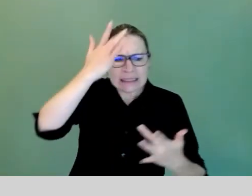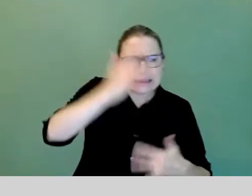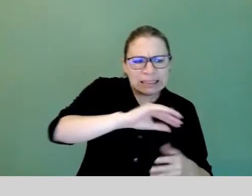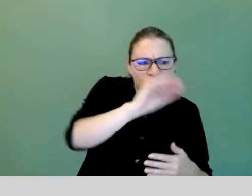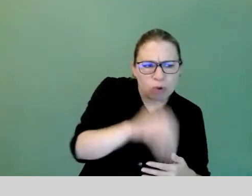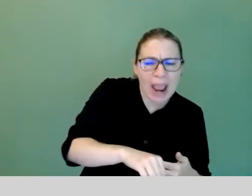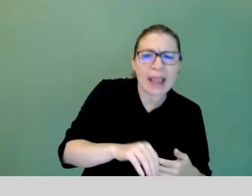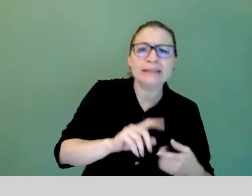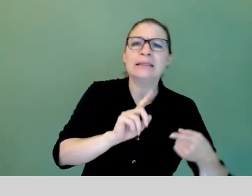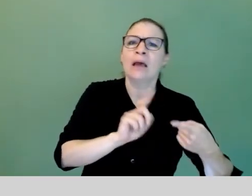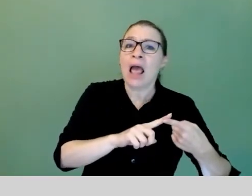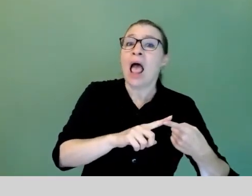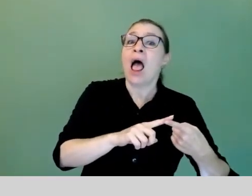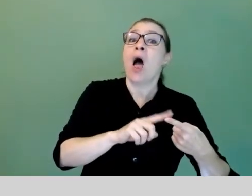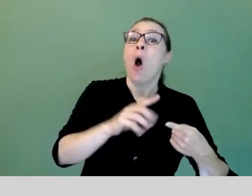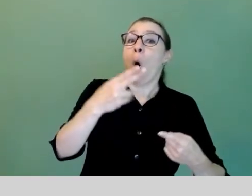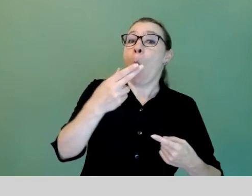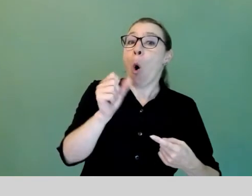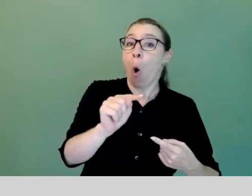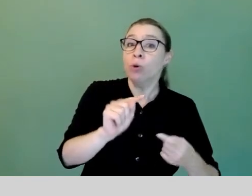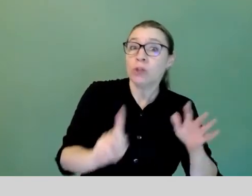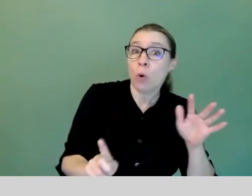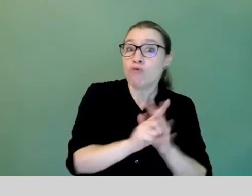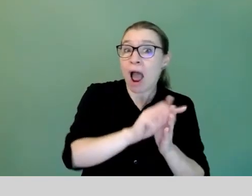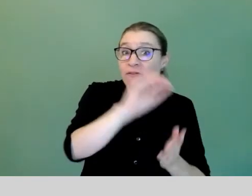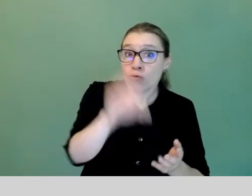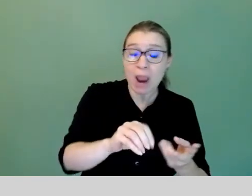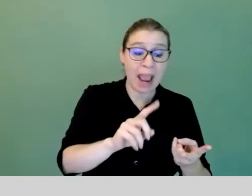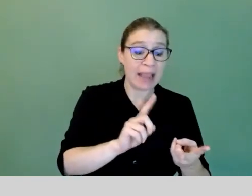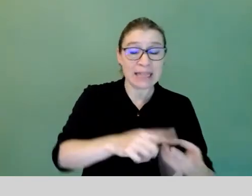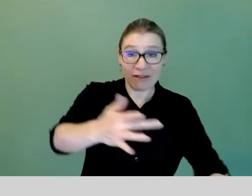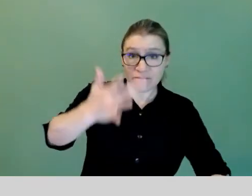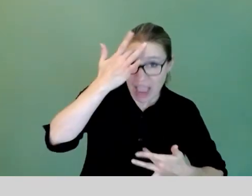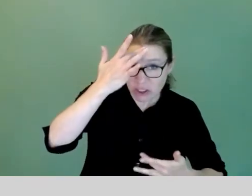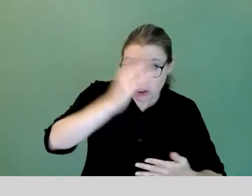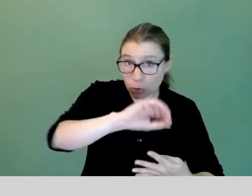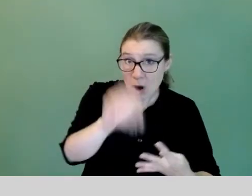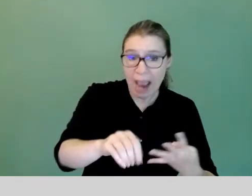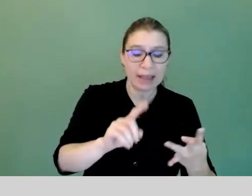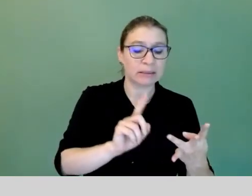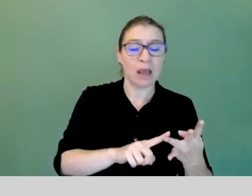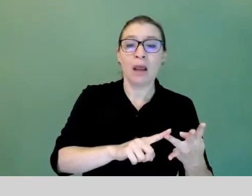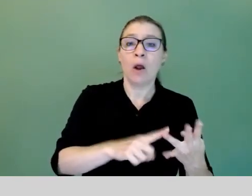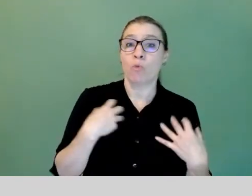including host arrival rate, infection rate, recovery rate and death rate are connected.